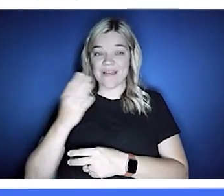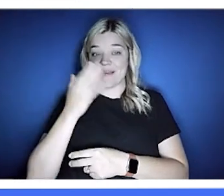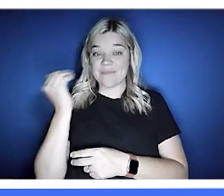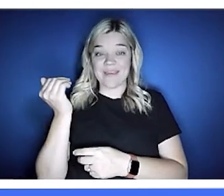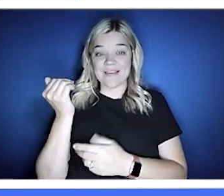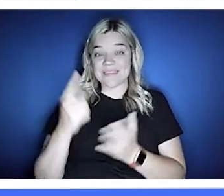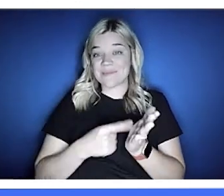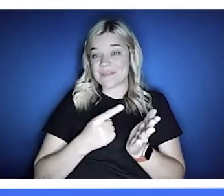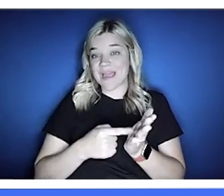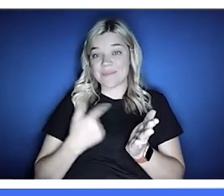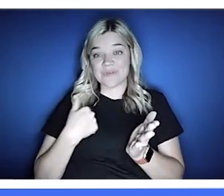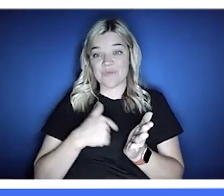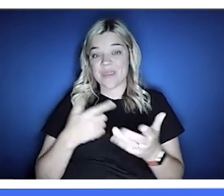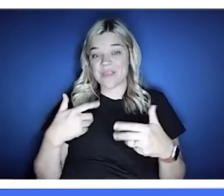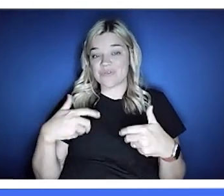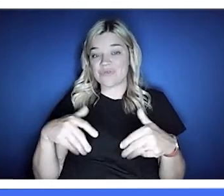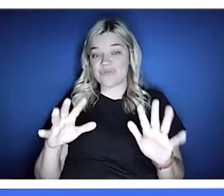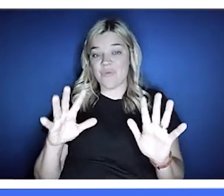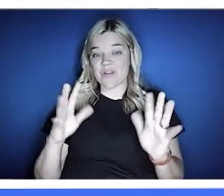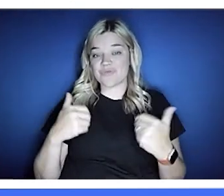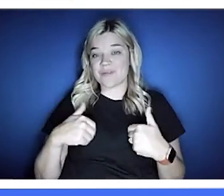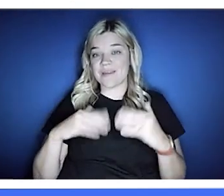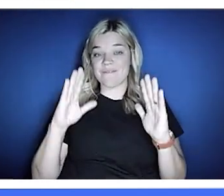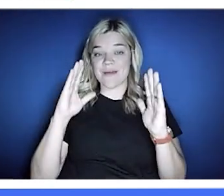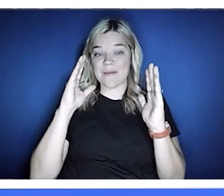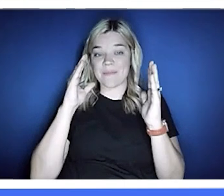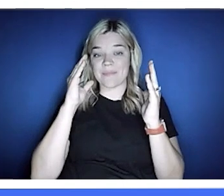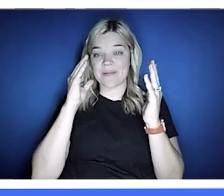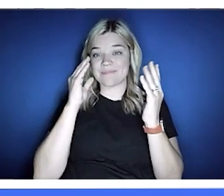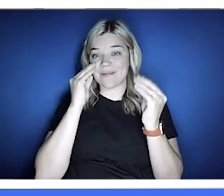we don't want to give away information in alt text.